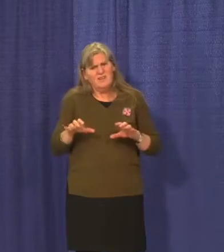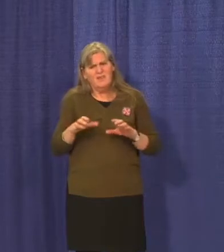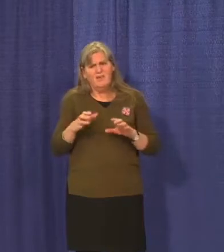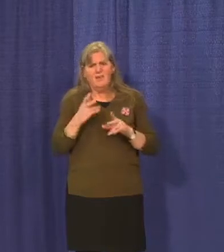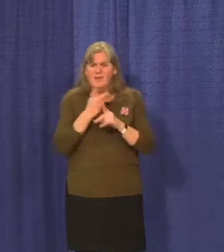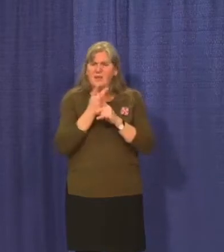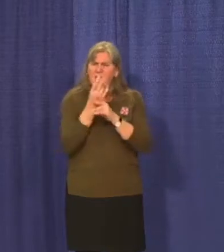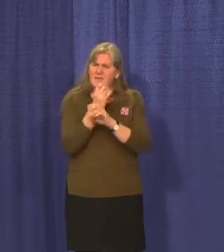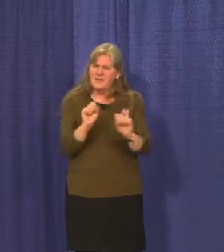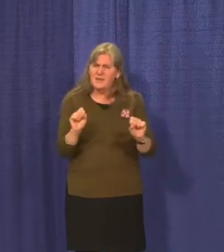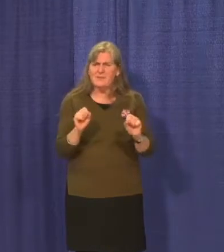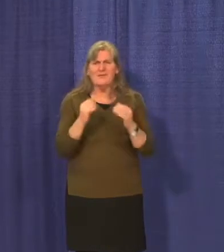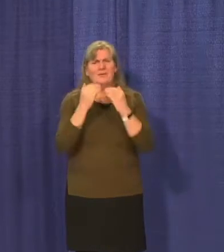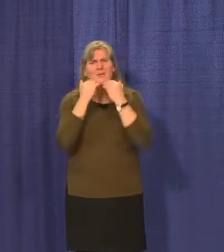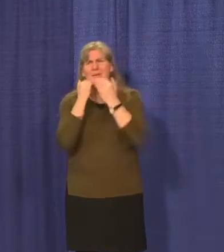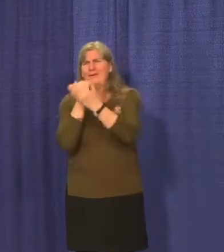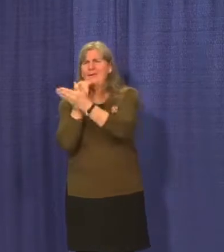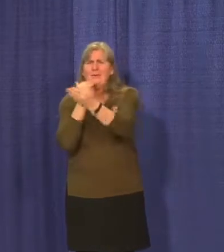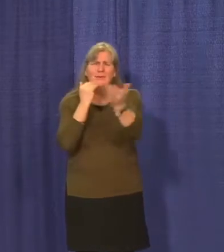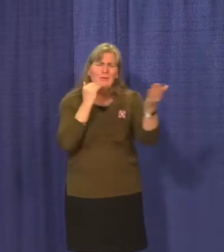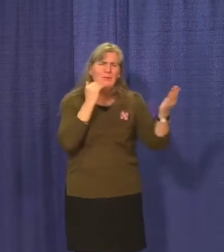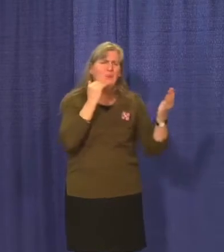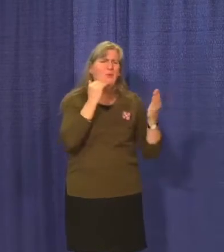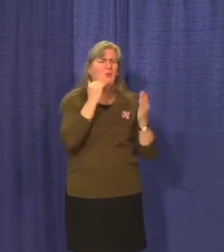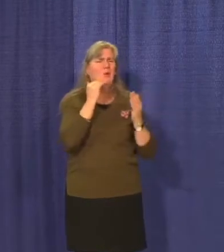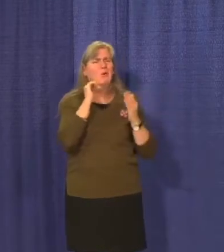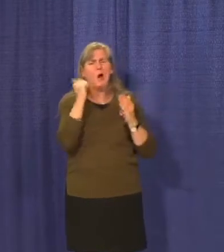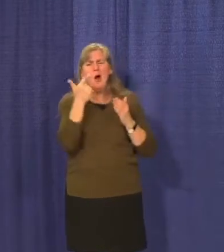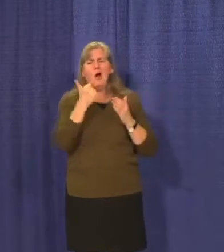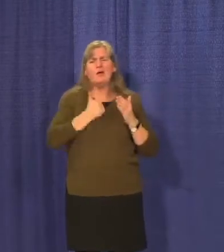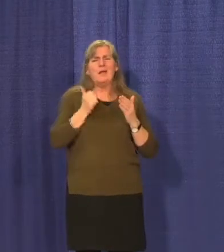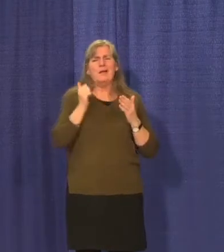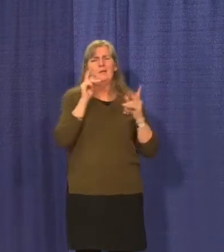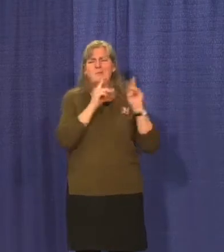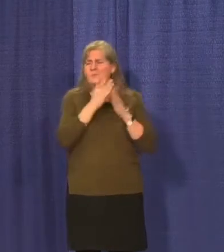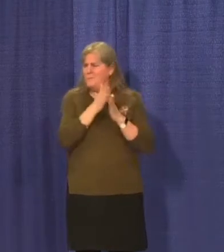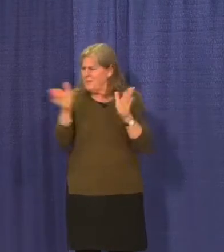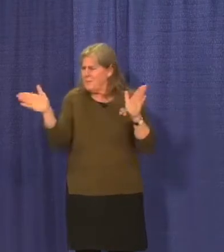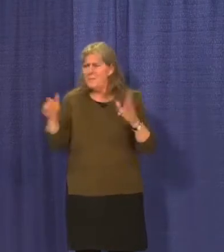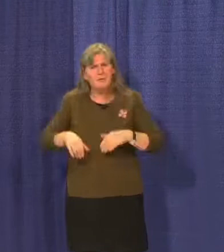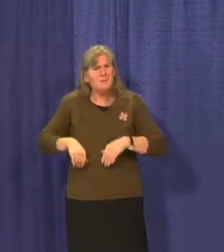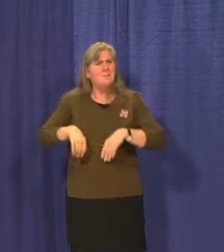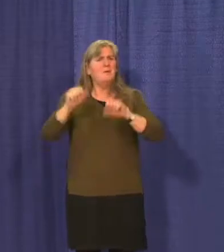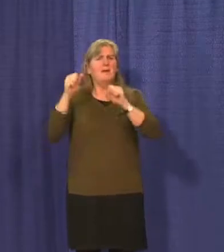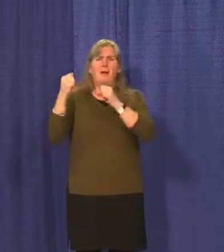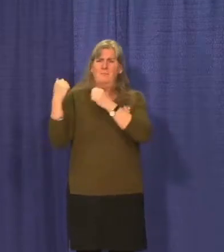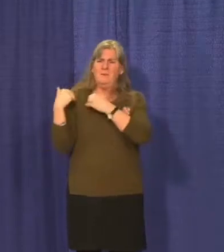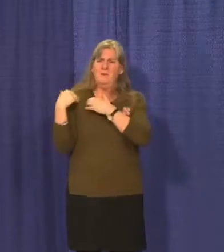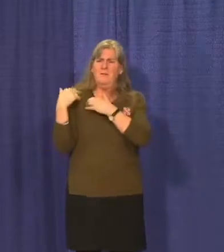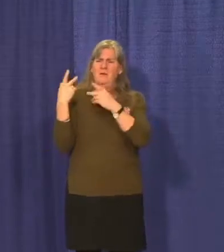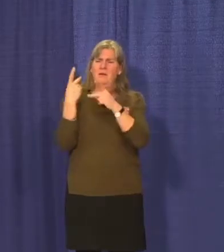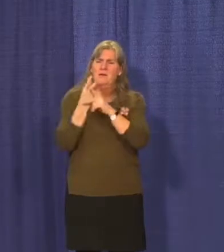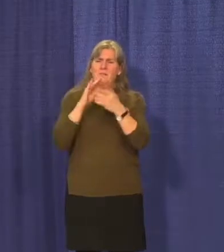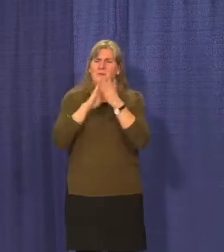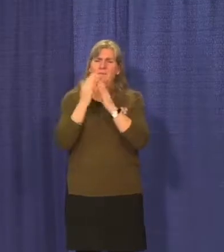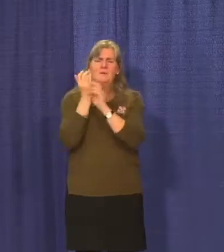goes into that. Shout out to everyone doing that hard work, into every Canadian